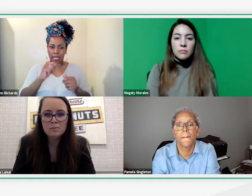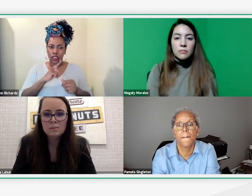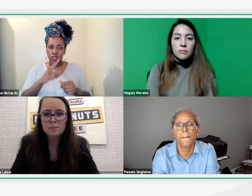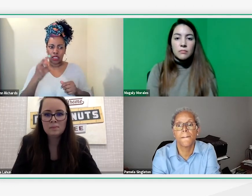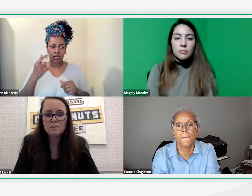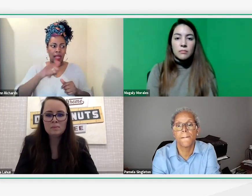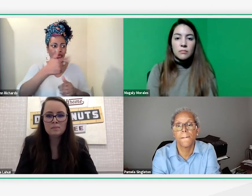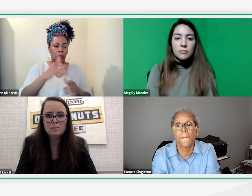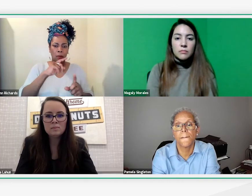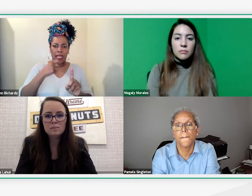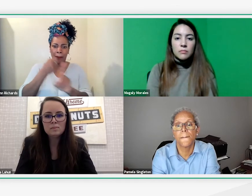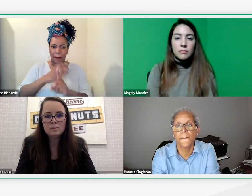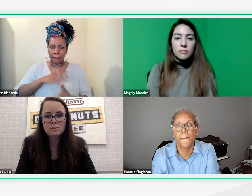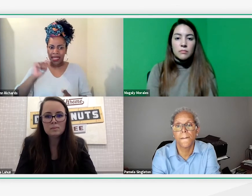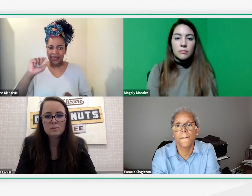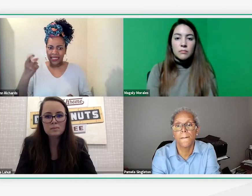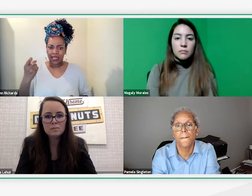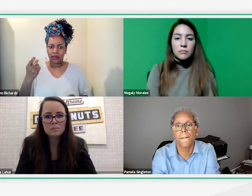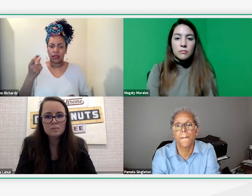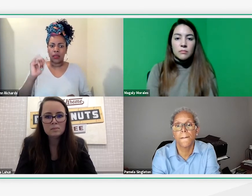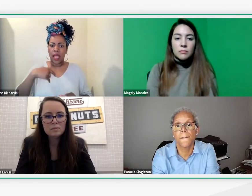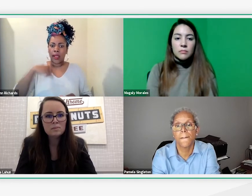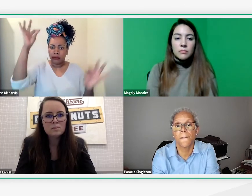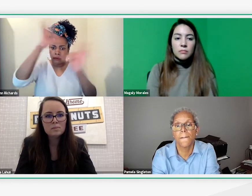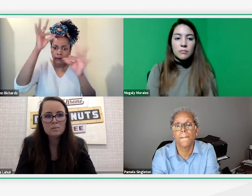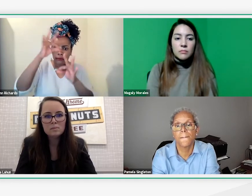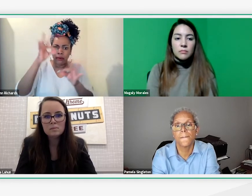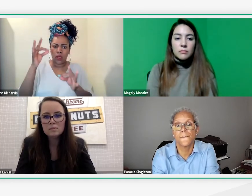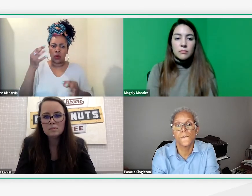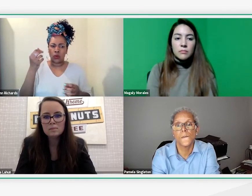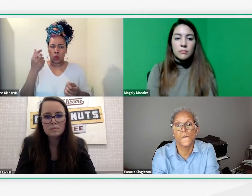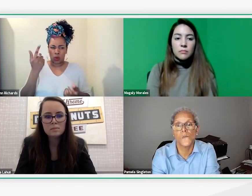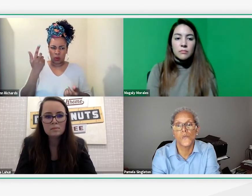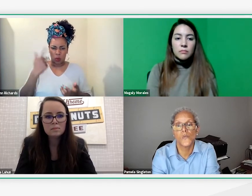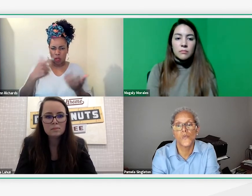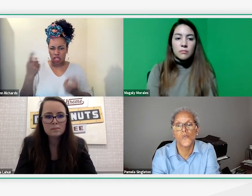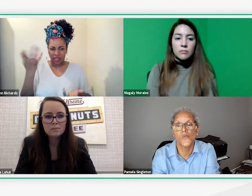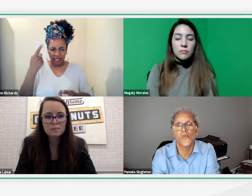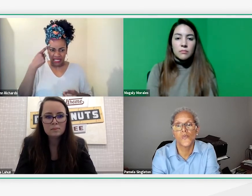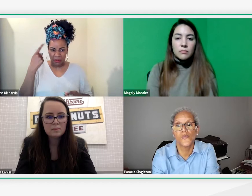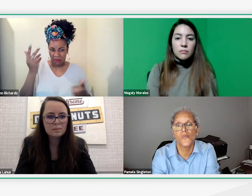So, sometimes, I'm not sure what items affect my taxes.